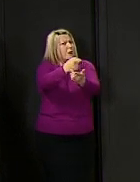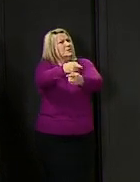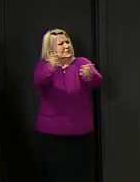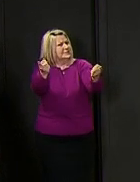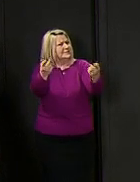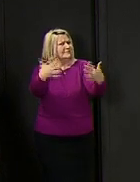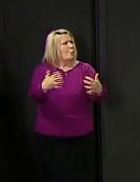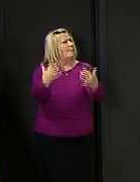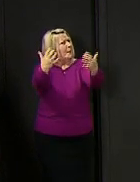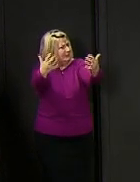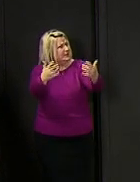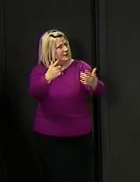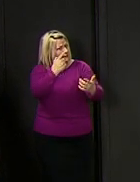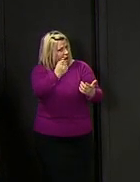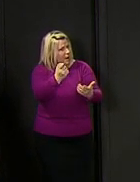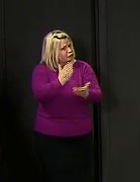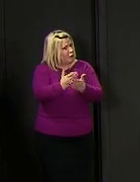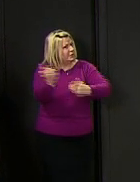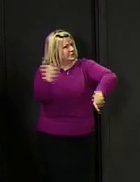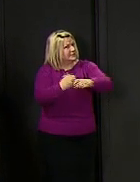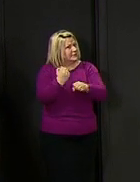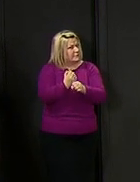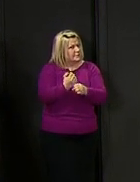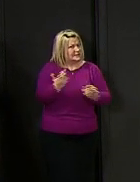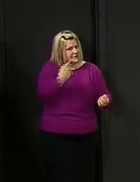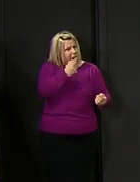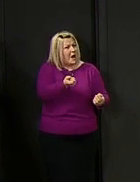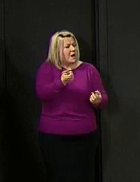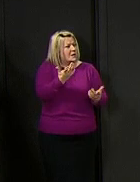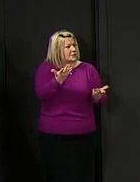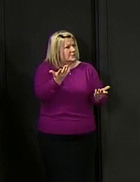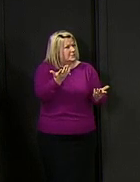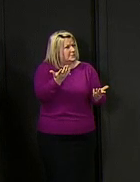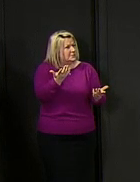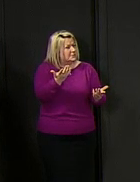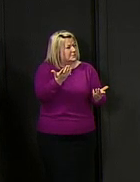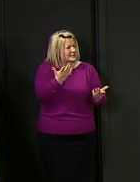a question mark over your and your government's handling of this. I just want to ask you to